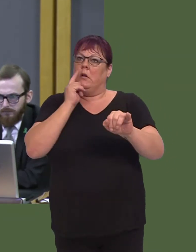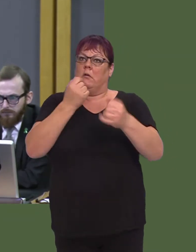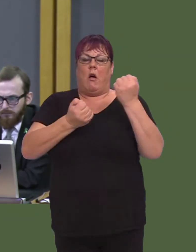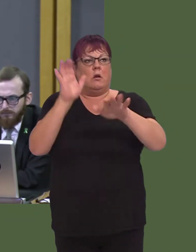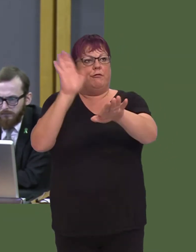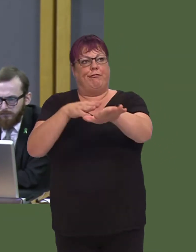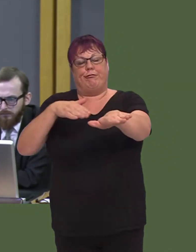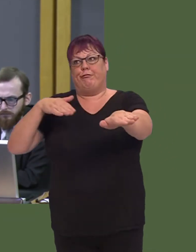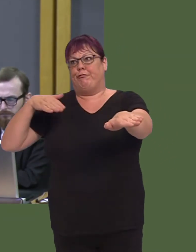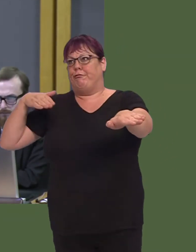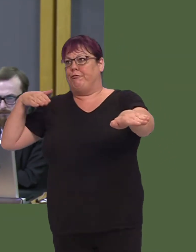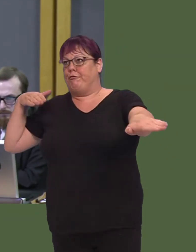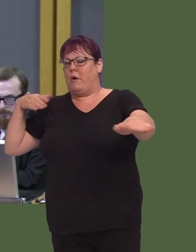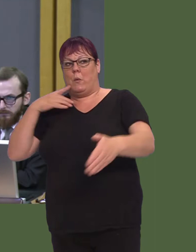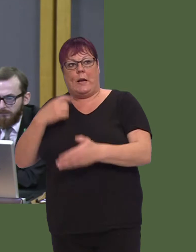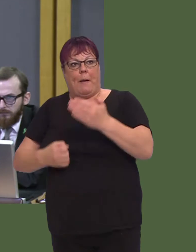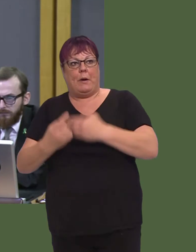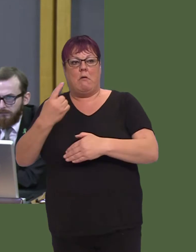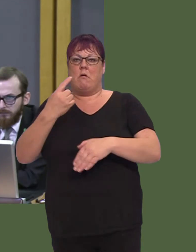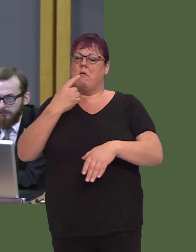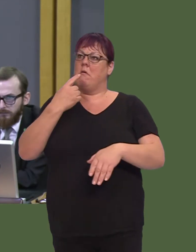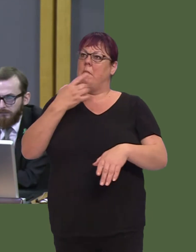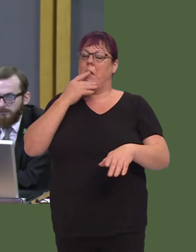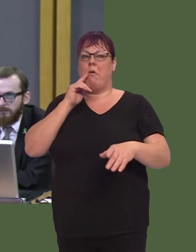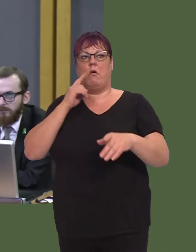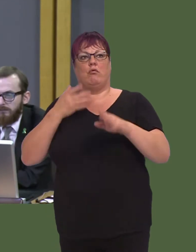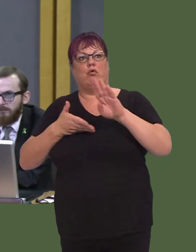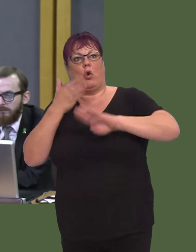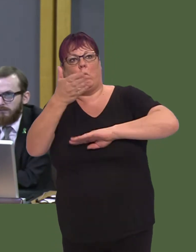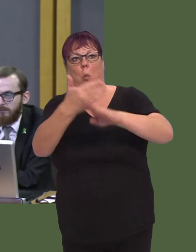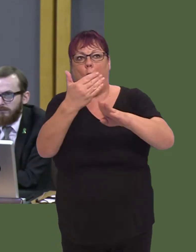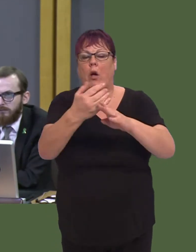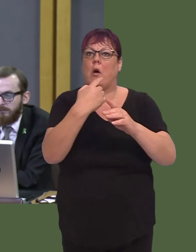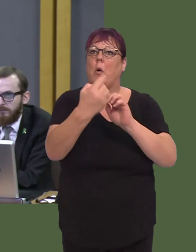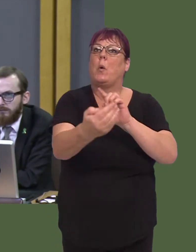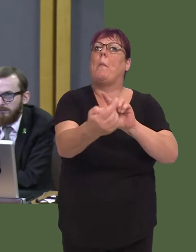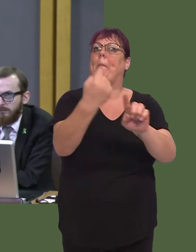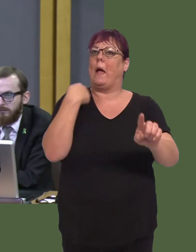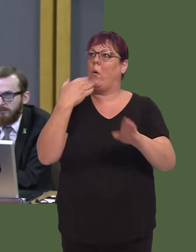attract businesses to come because that chaos happened at peak times and would cause huge disruption to businesses.